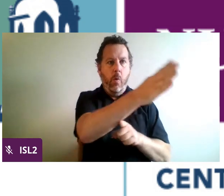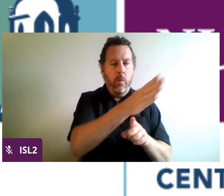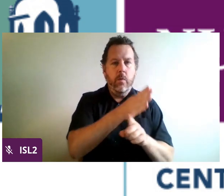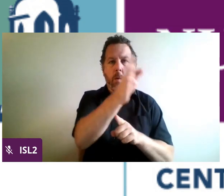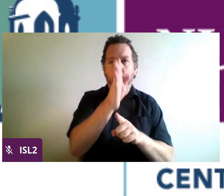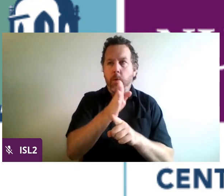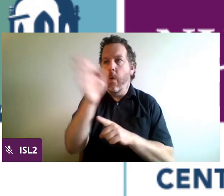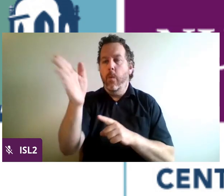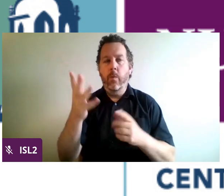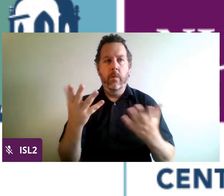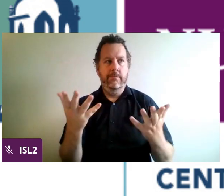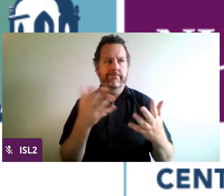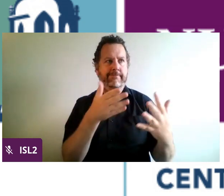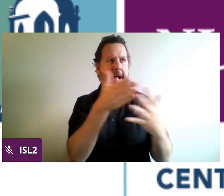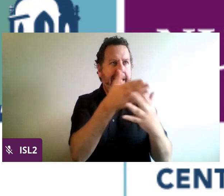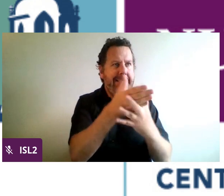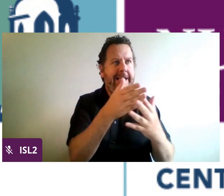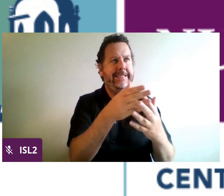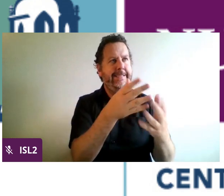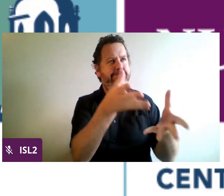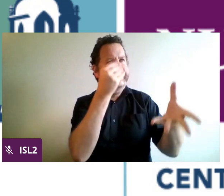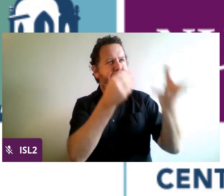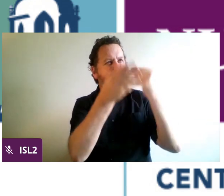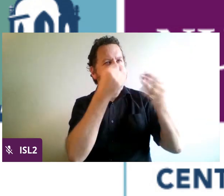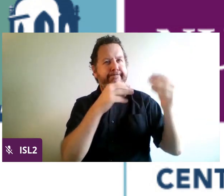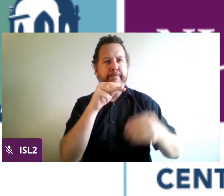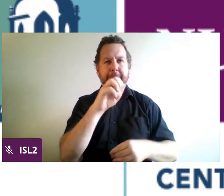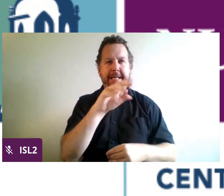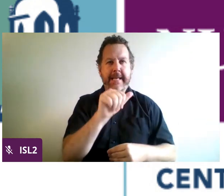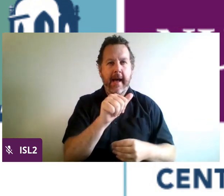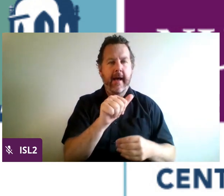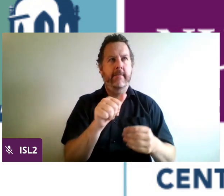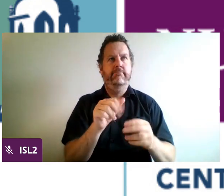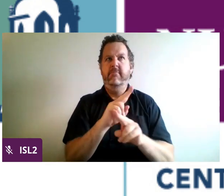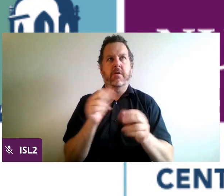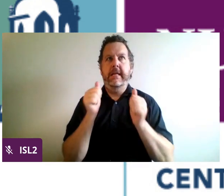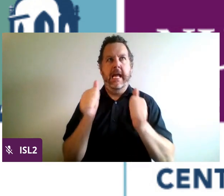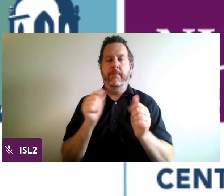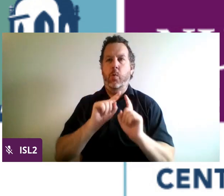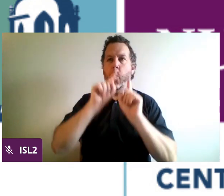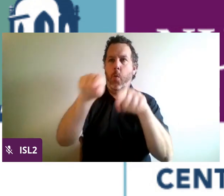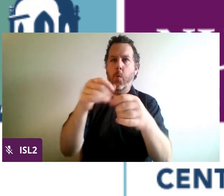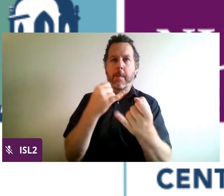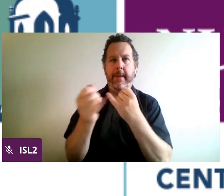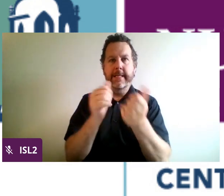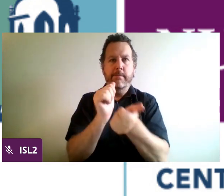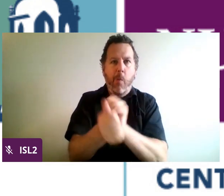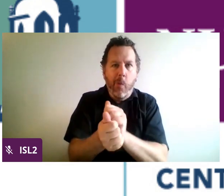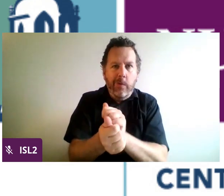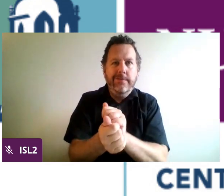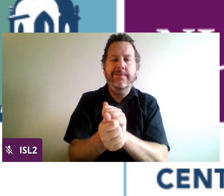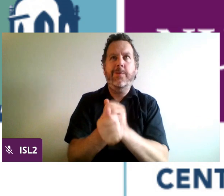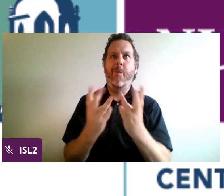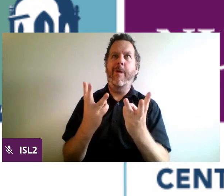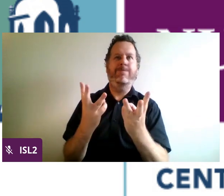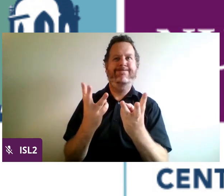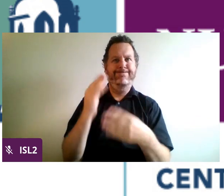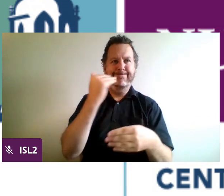to access media I want to access, to play the sports that I want to play , my experience of inaccessible cultural